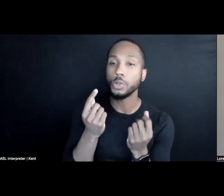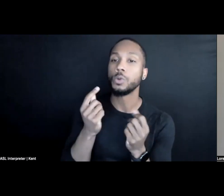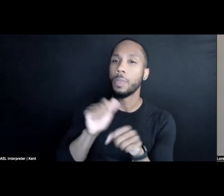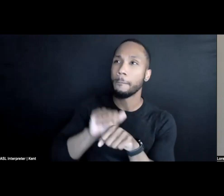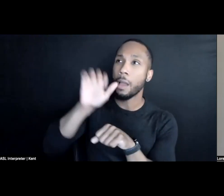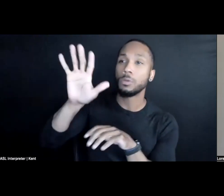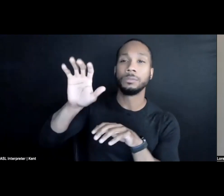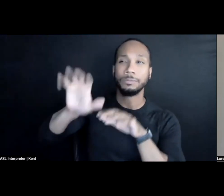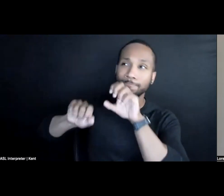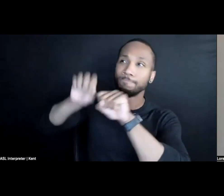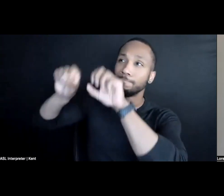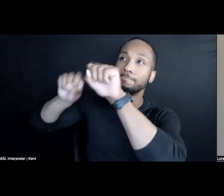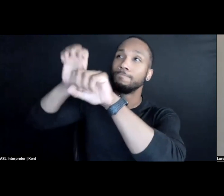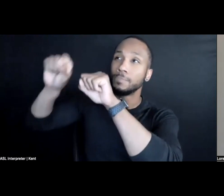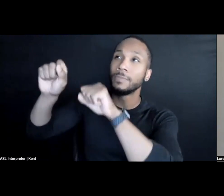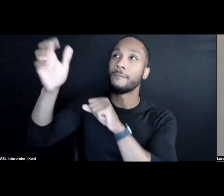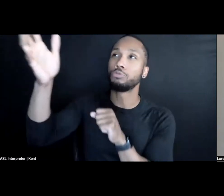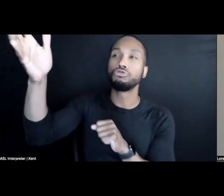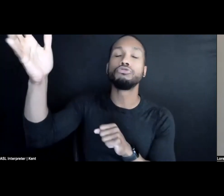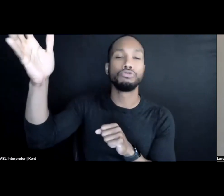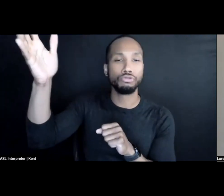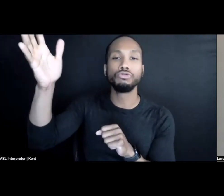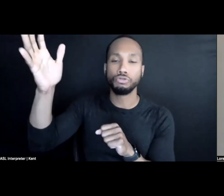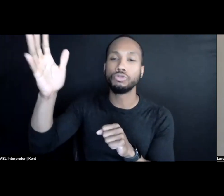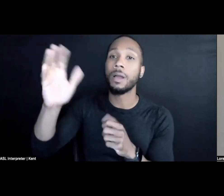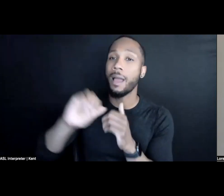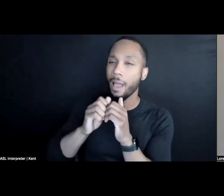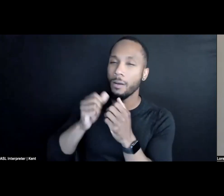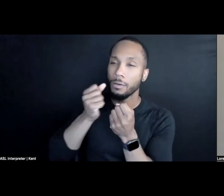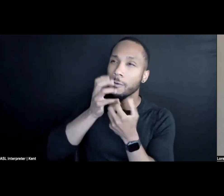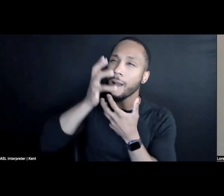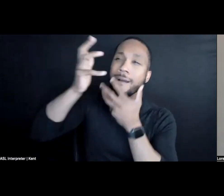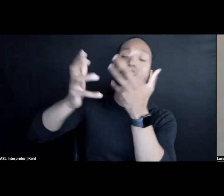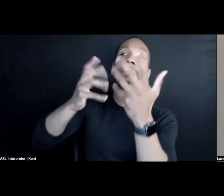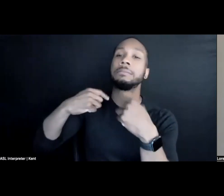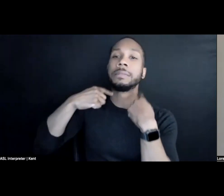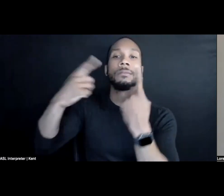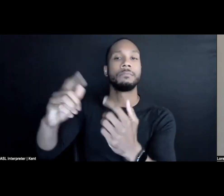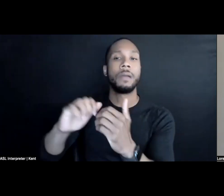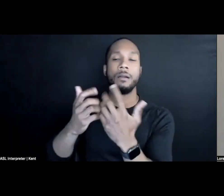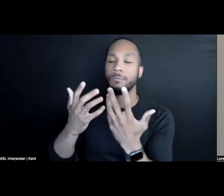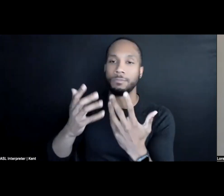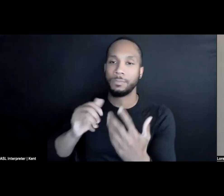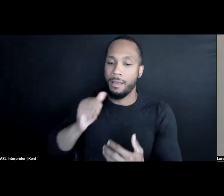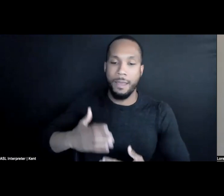to stop the night’s advance with a cry, declaring how unhappy it had made the entire